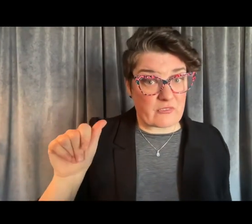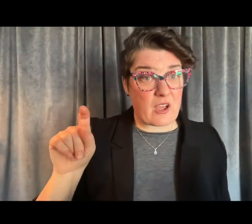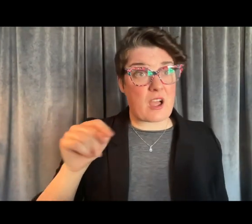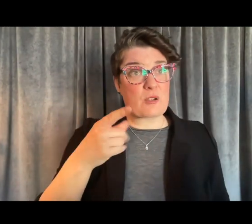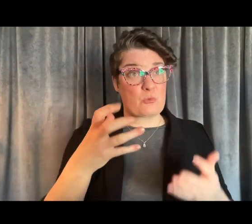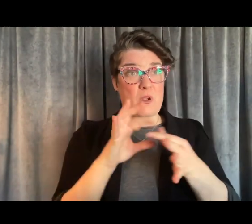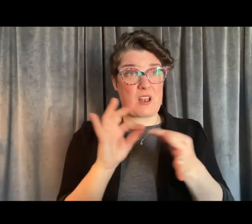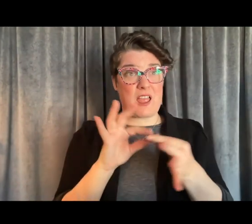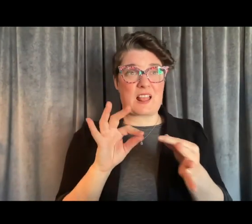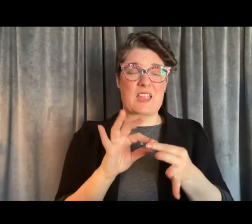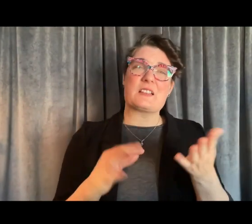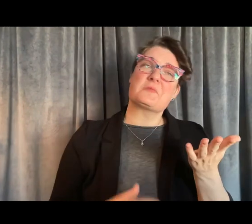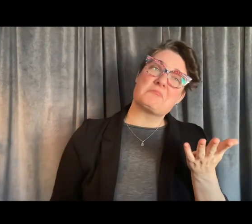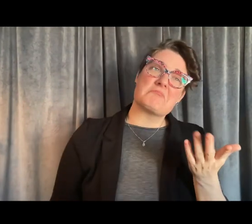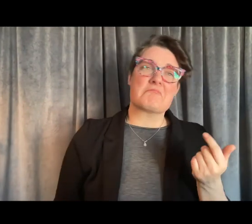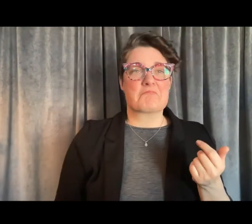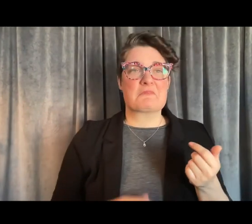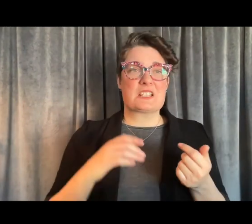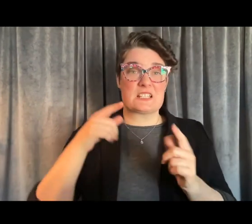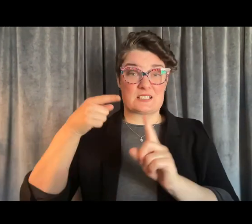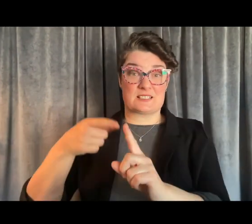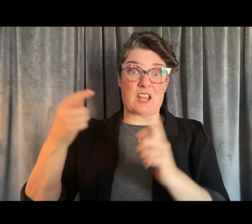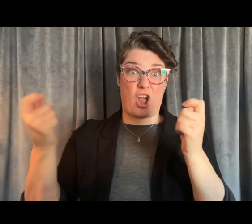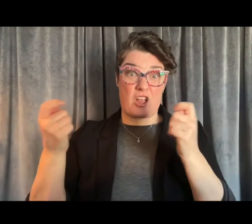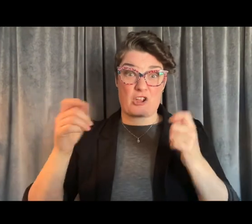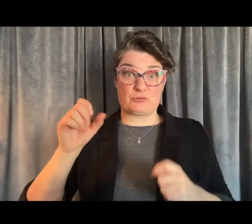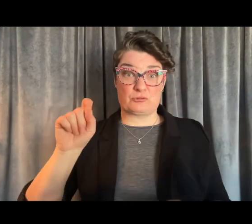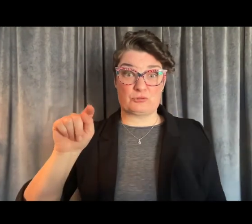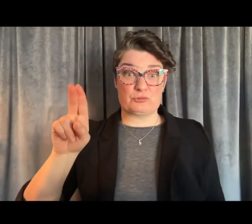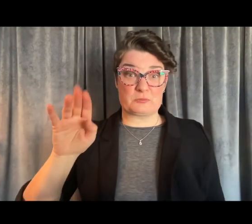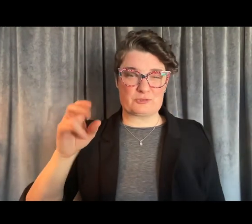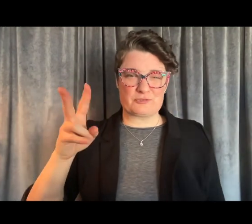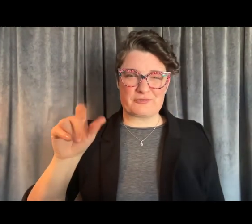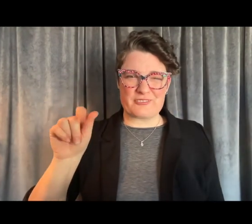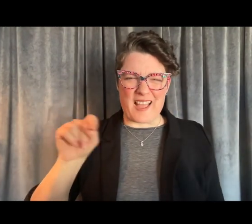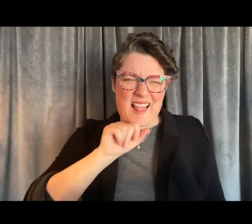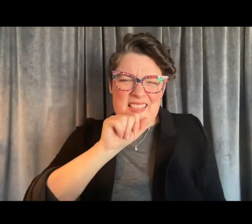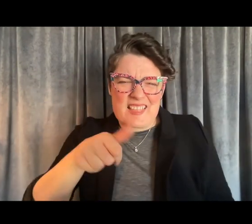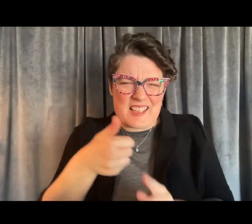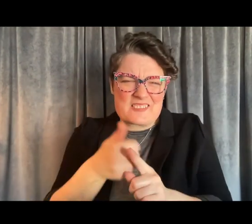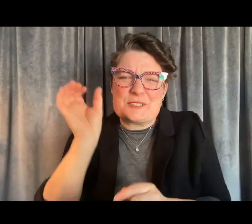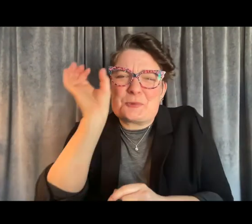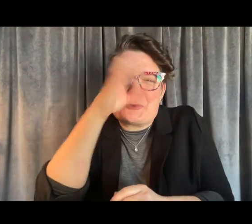that wants to be highlighted? Socket: I mean, just in terms Tu B'Shvat, I love how weird and pagan